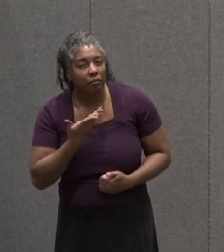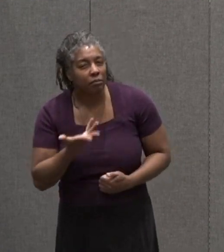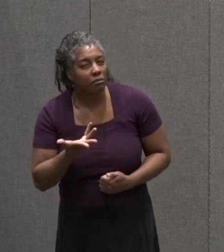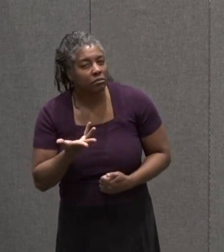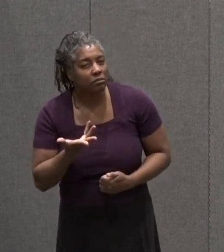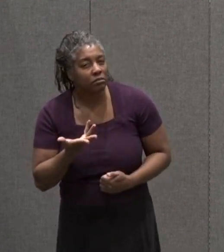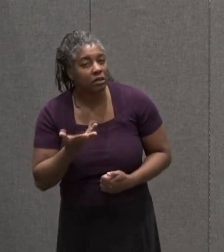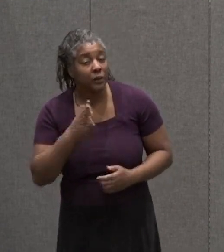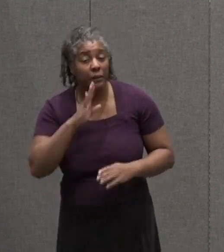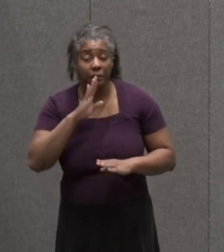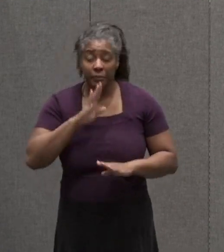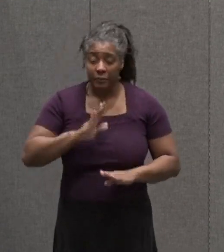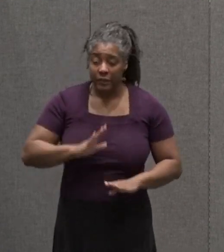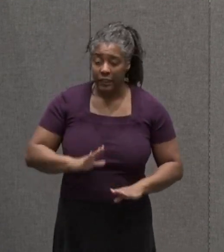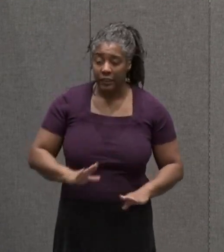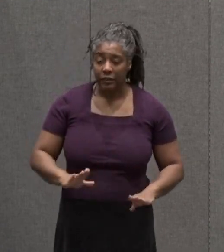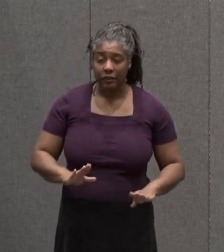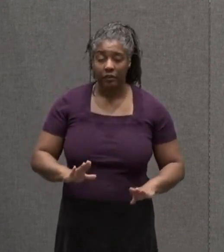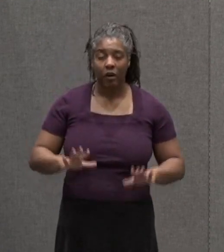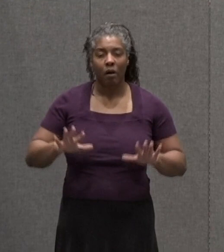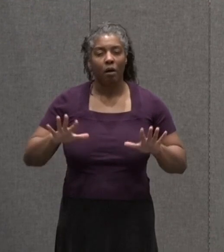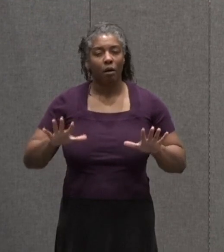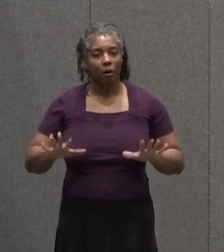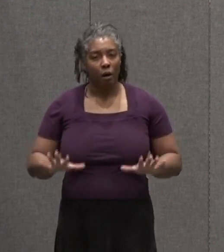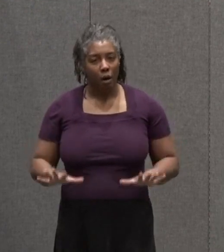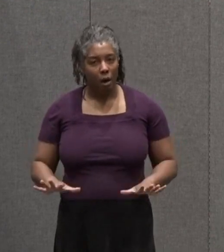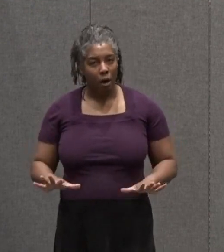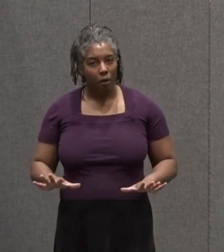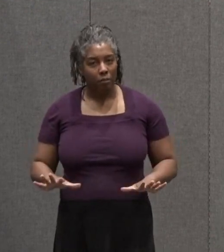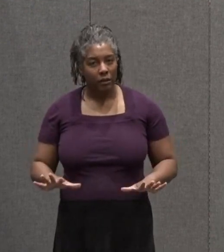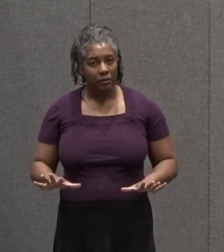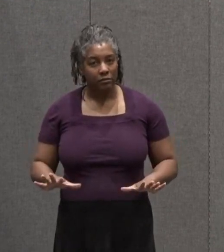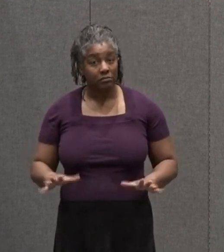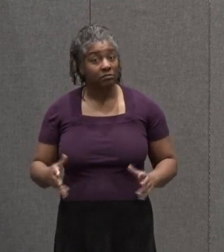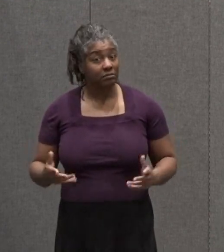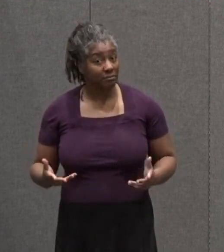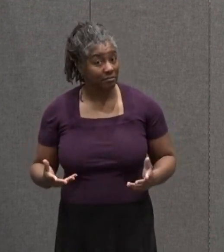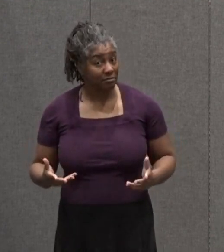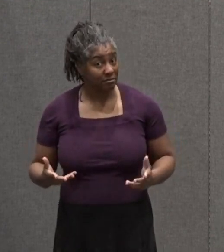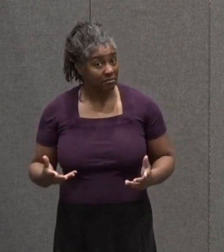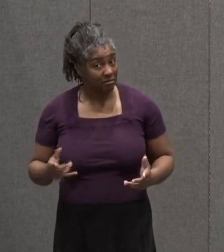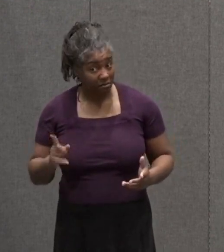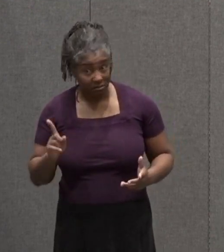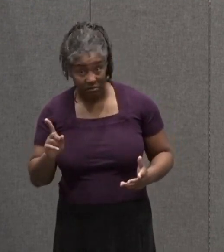That's what meditation does for us. Just that little bit of meditation calms you down.